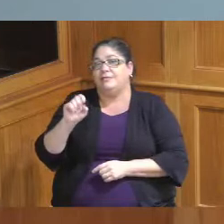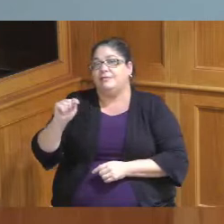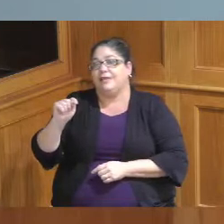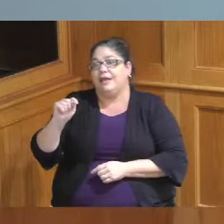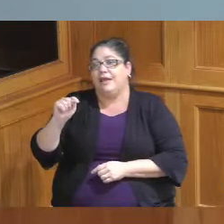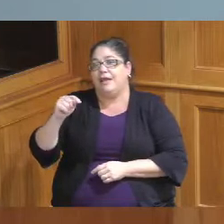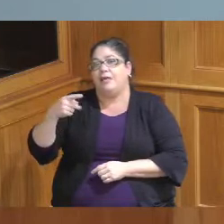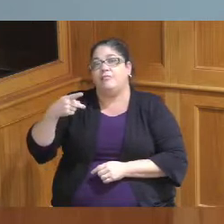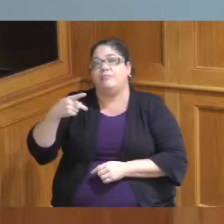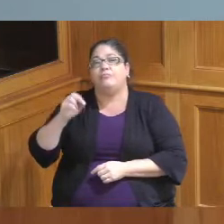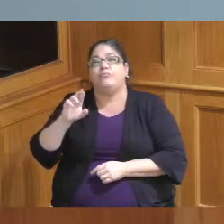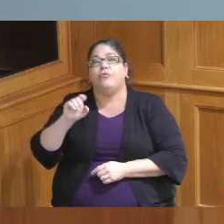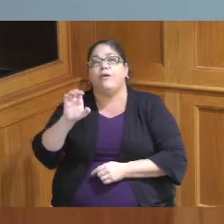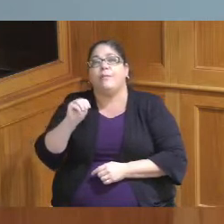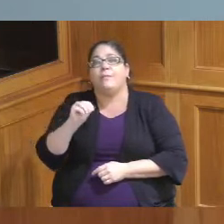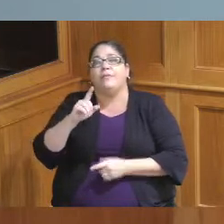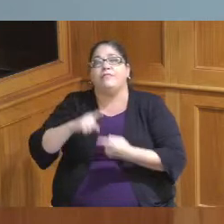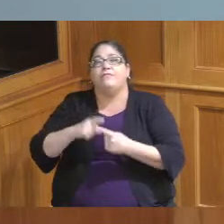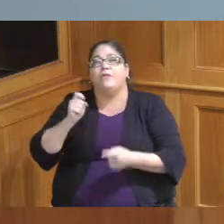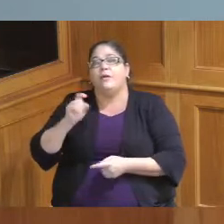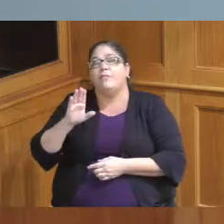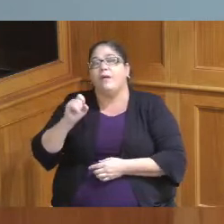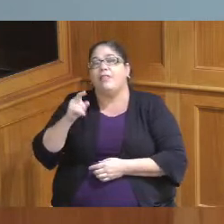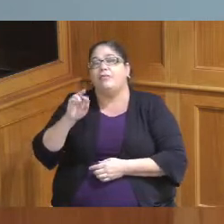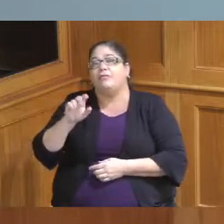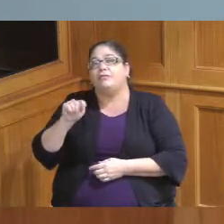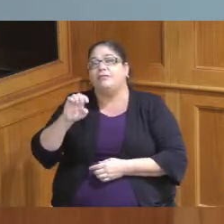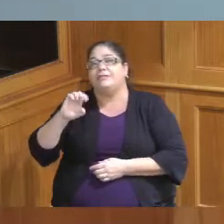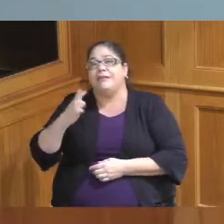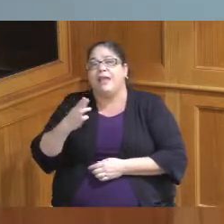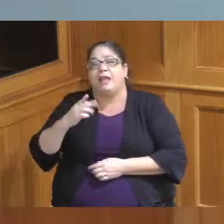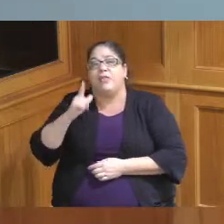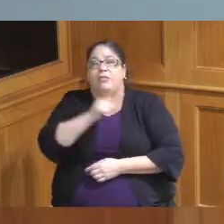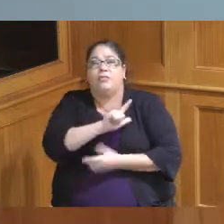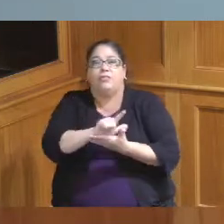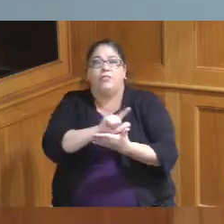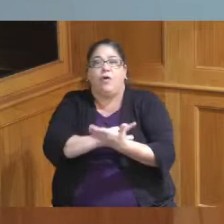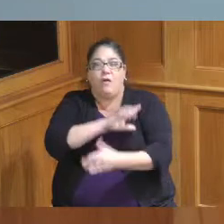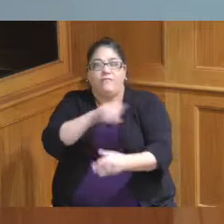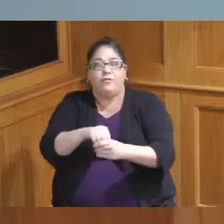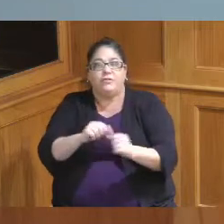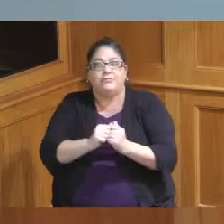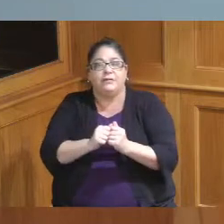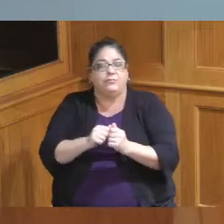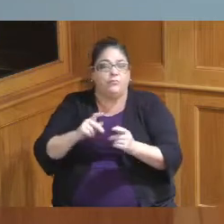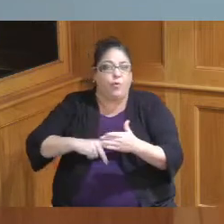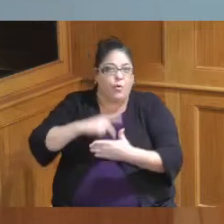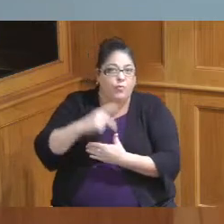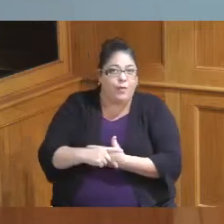High School in in the Butlertech law enforcement program so it goes to show that we need to invest